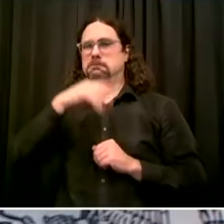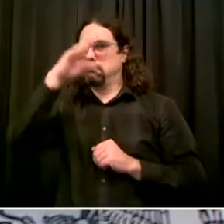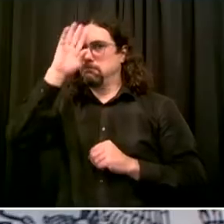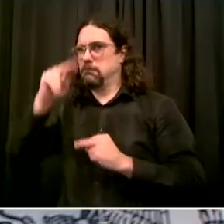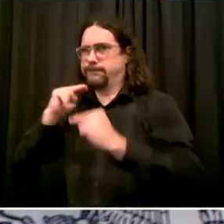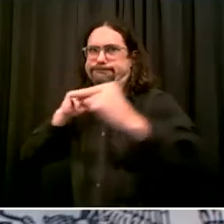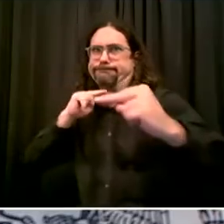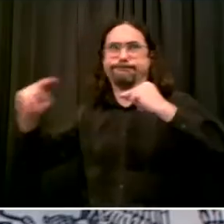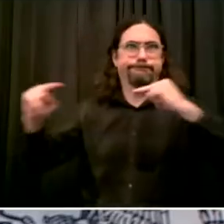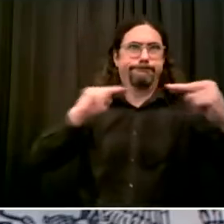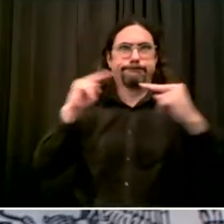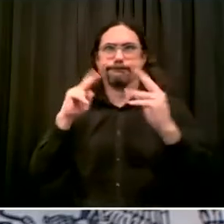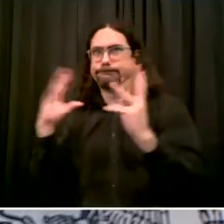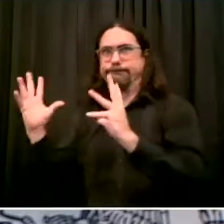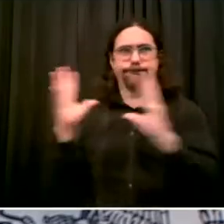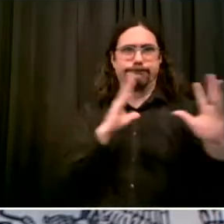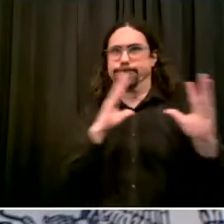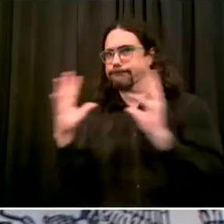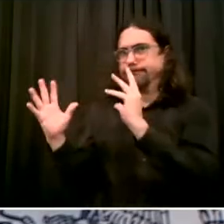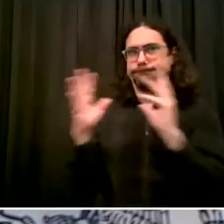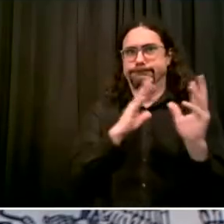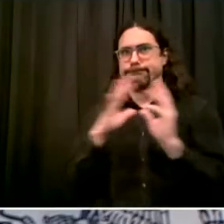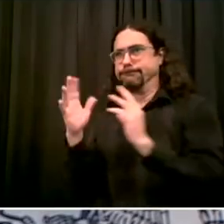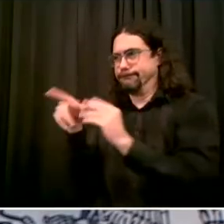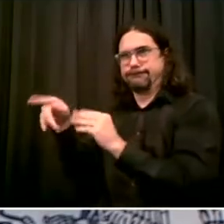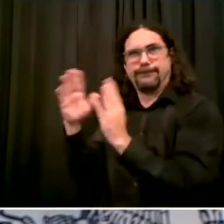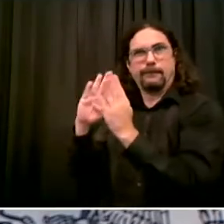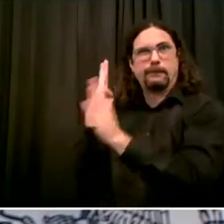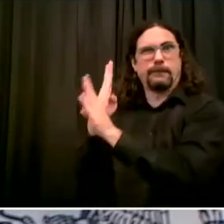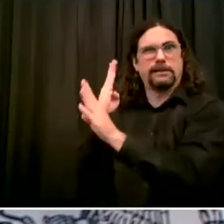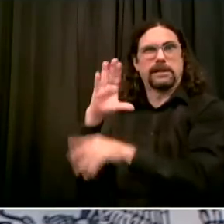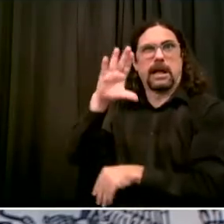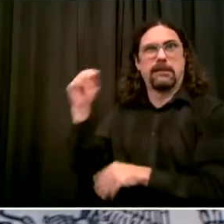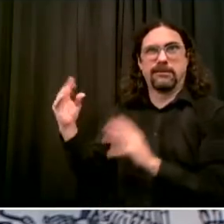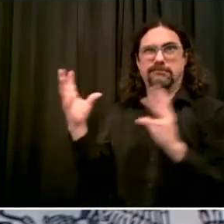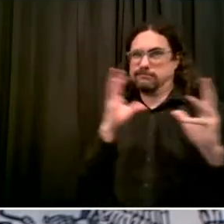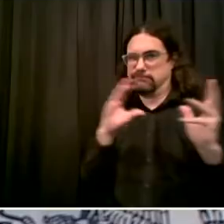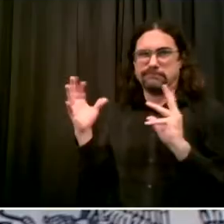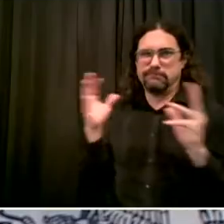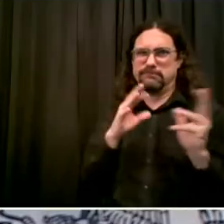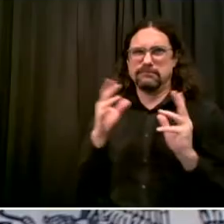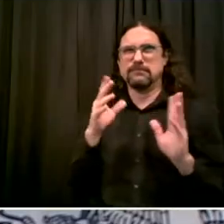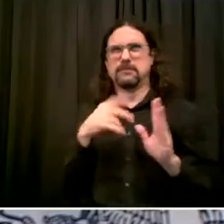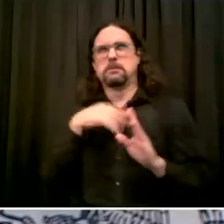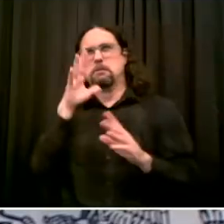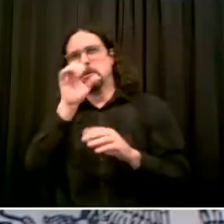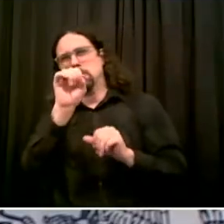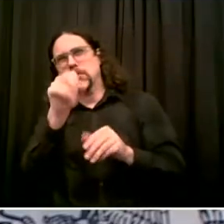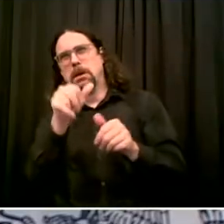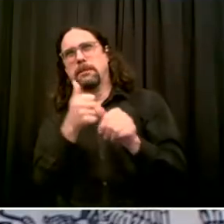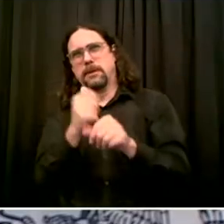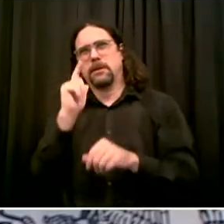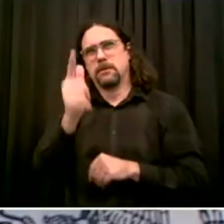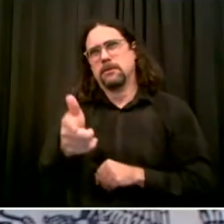NEGOTIATIONS. I THINK THAT THE ISSUE THAT YOU OR YOUR COLLEAGUES RAISED EARLY ON IS, WHAT IS A